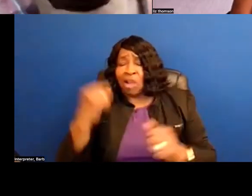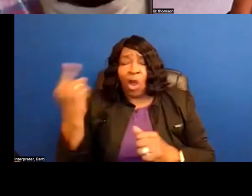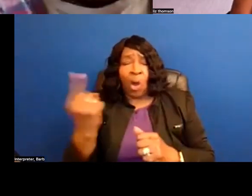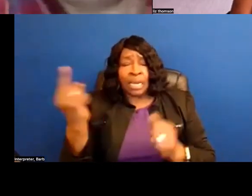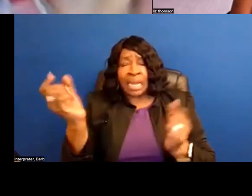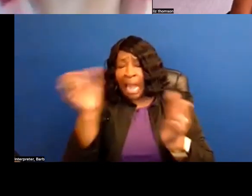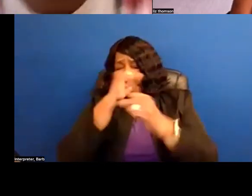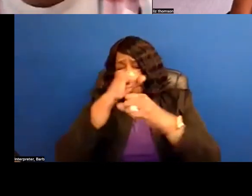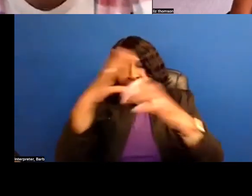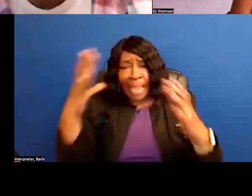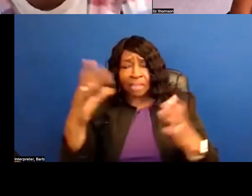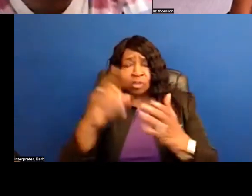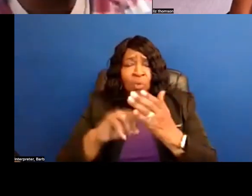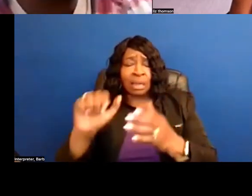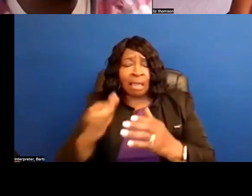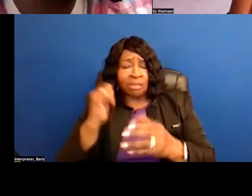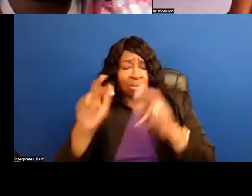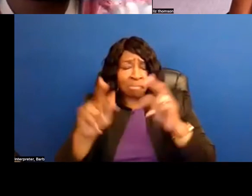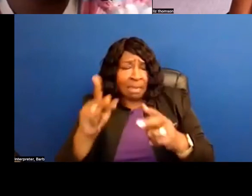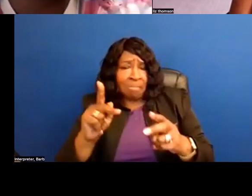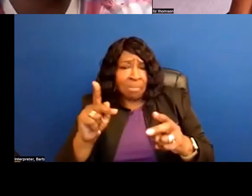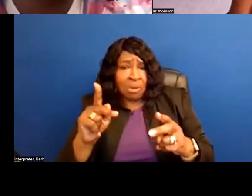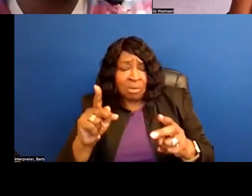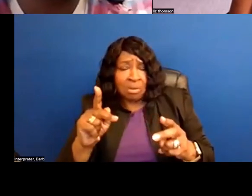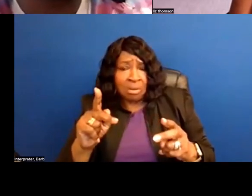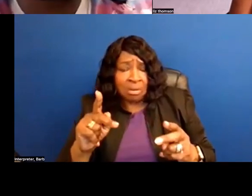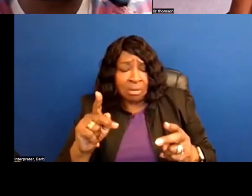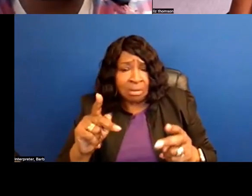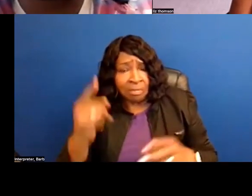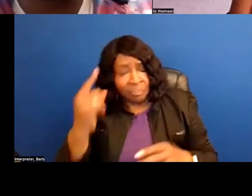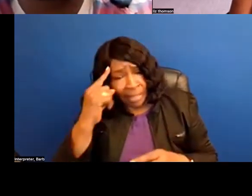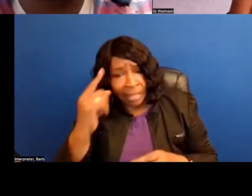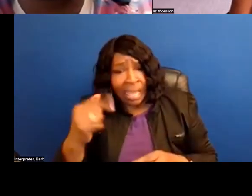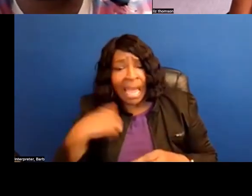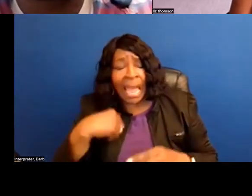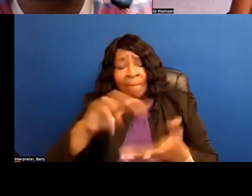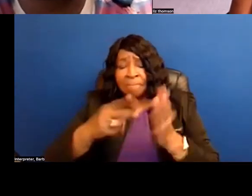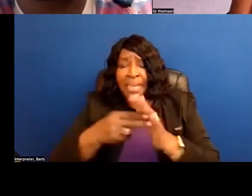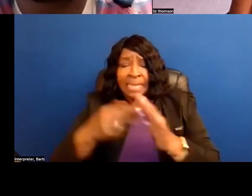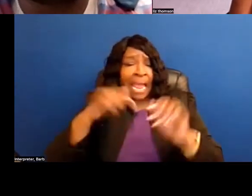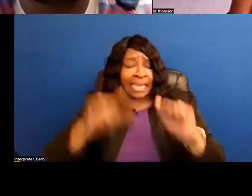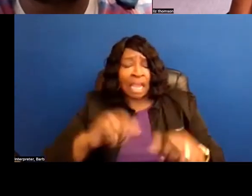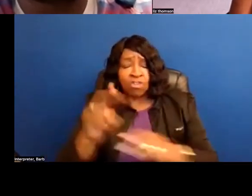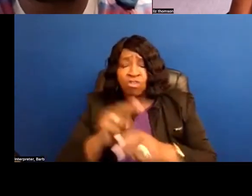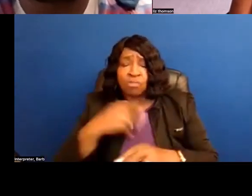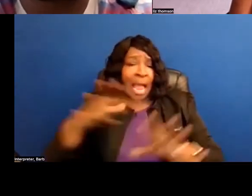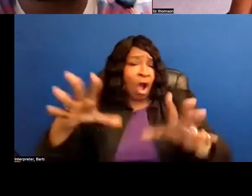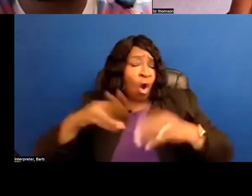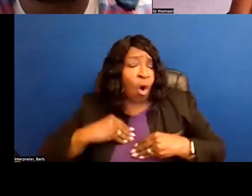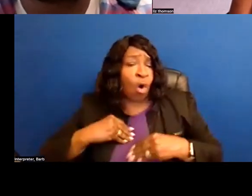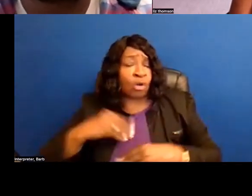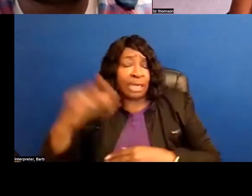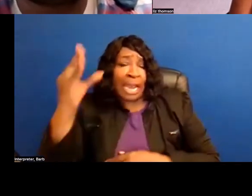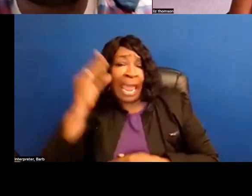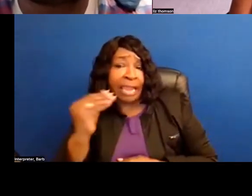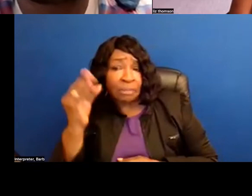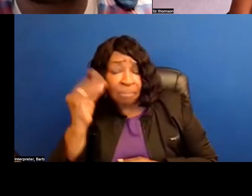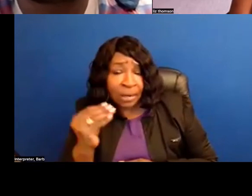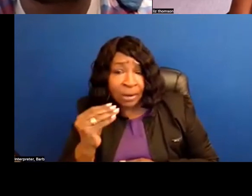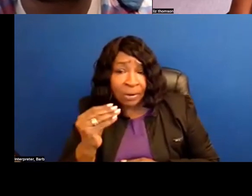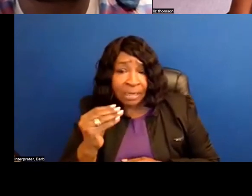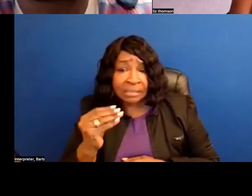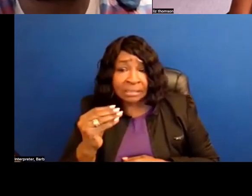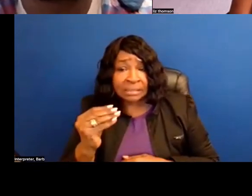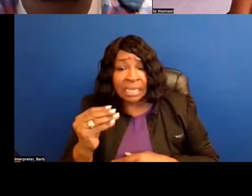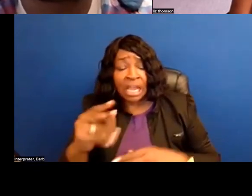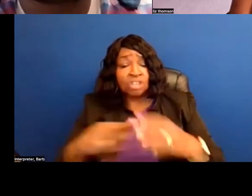and I mean I can use my own experience to bridge that gap.